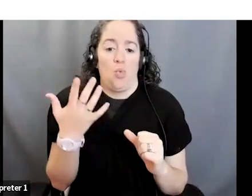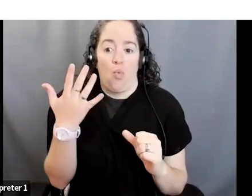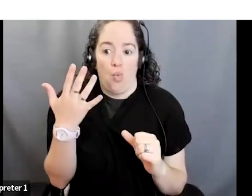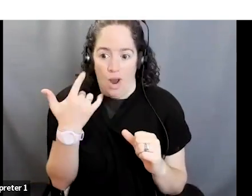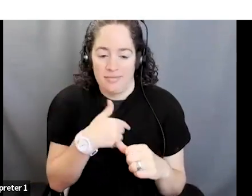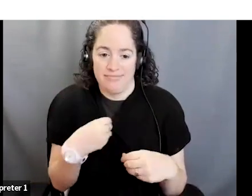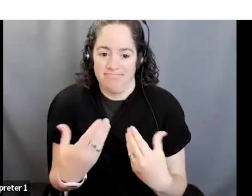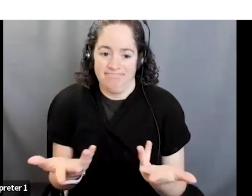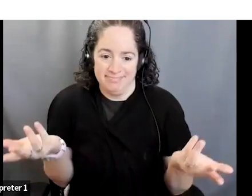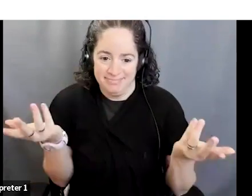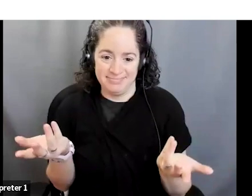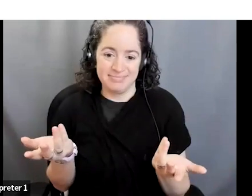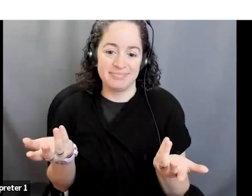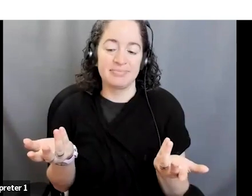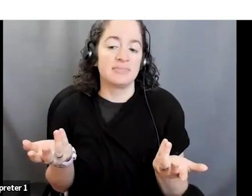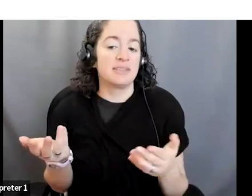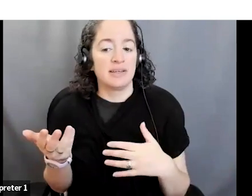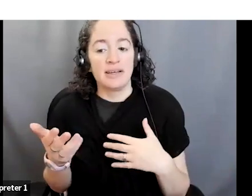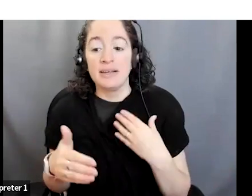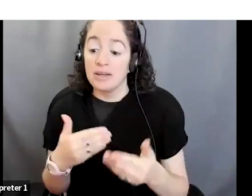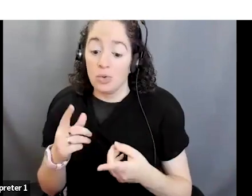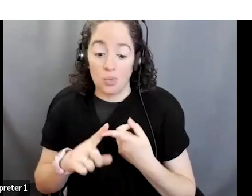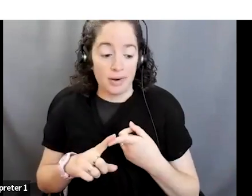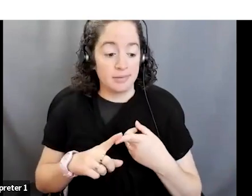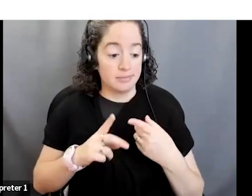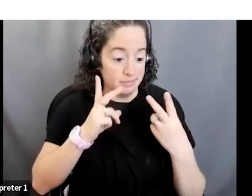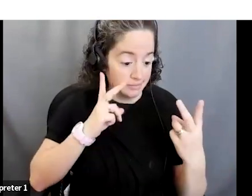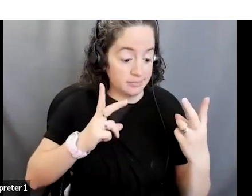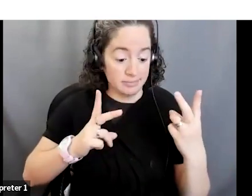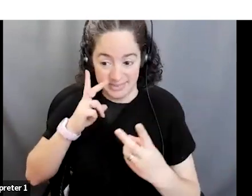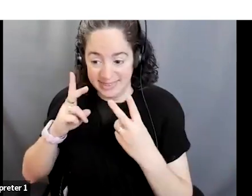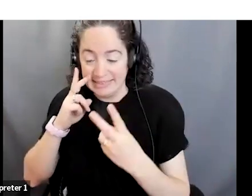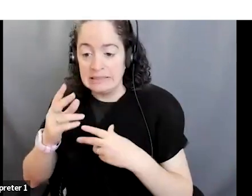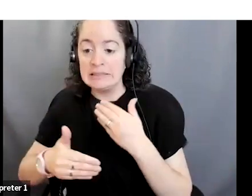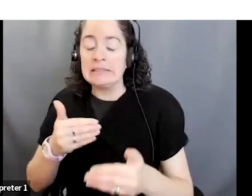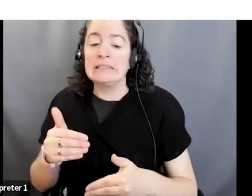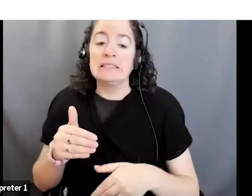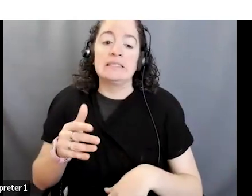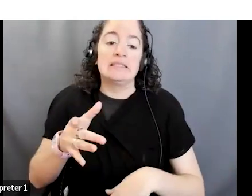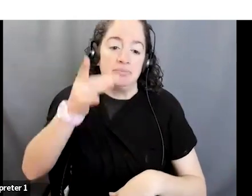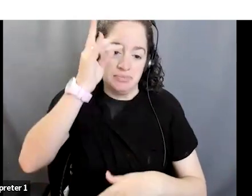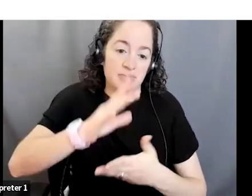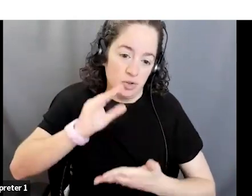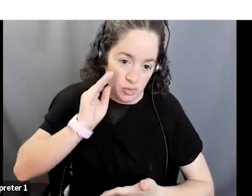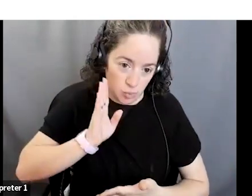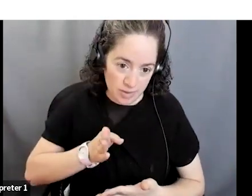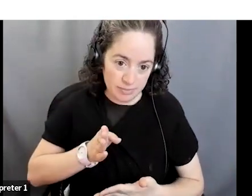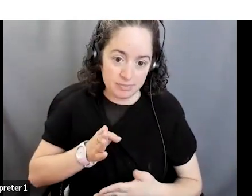Wisdom comes from experience. Also, as a quick note, I will be reading important content on the slides,